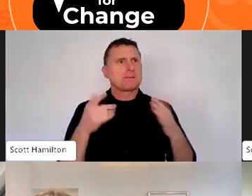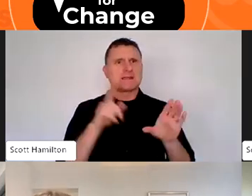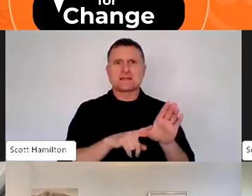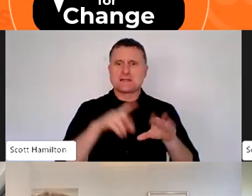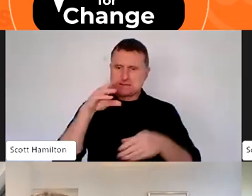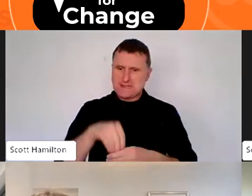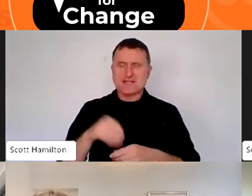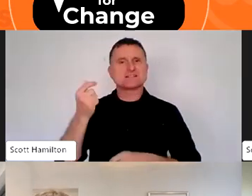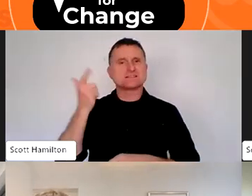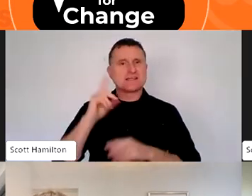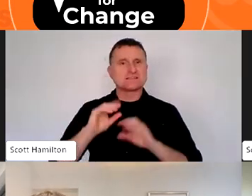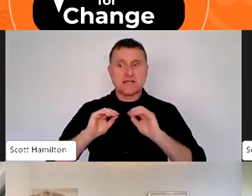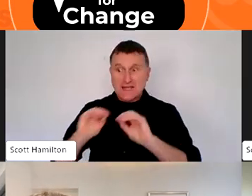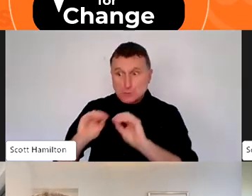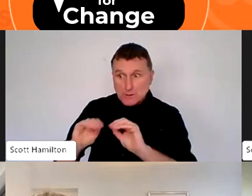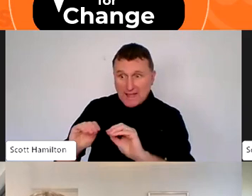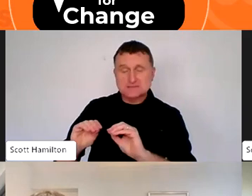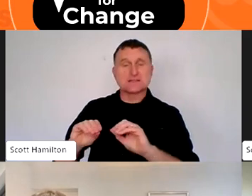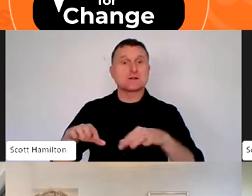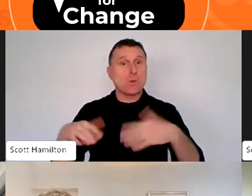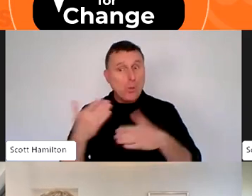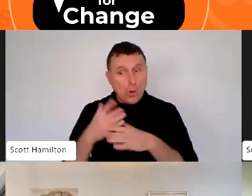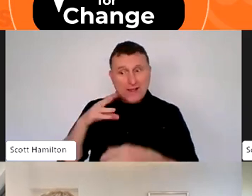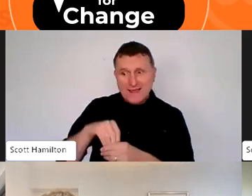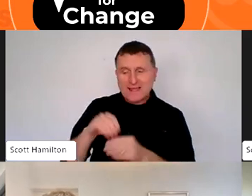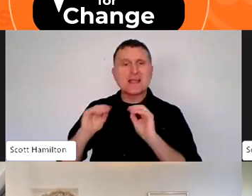and education studies, but also spending a lot of time sitting